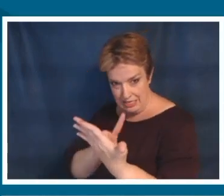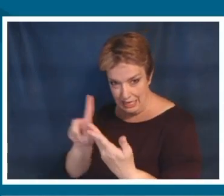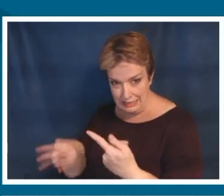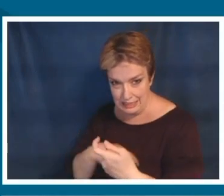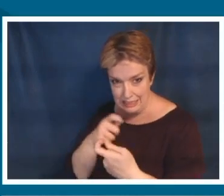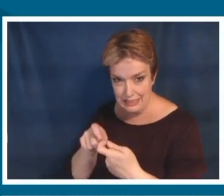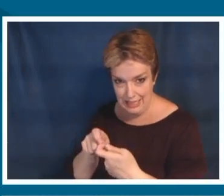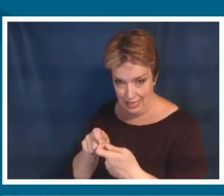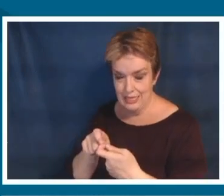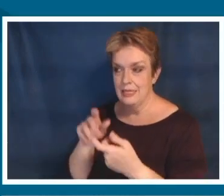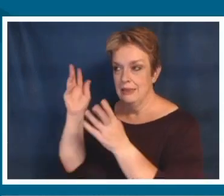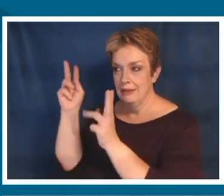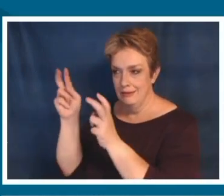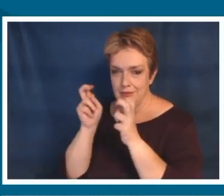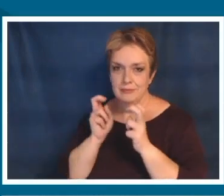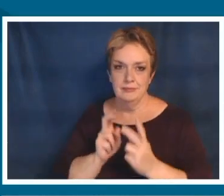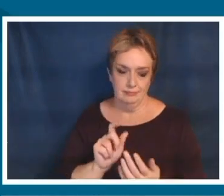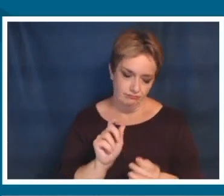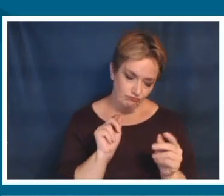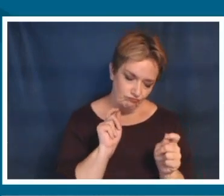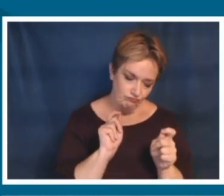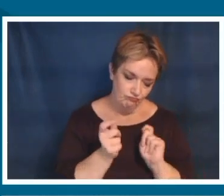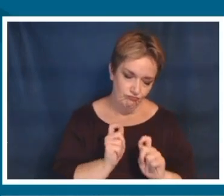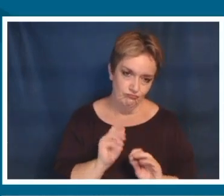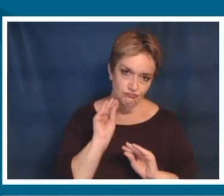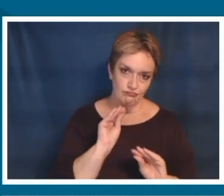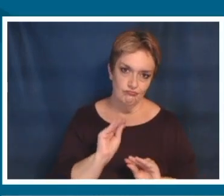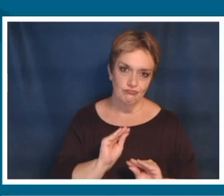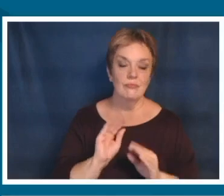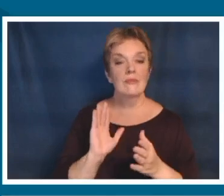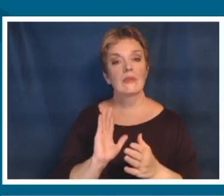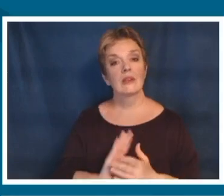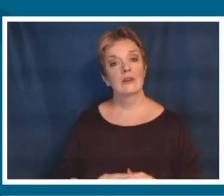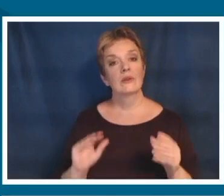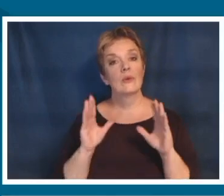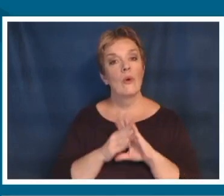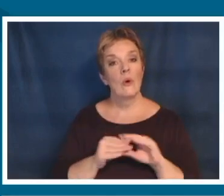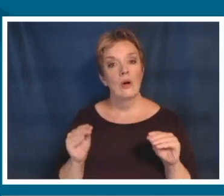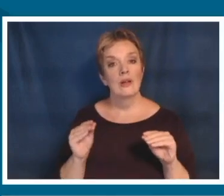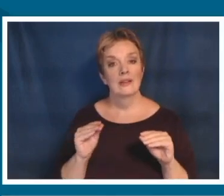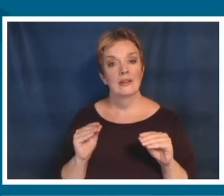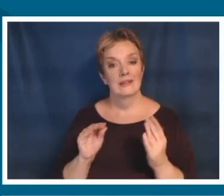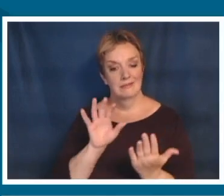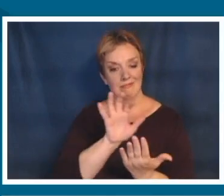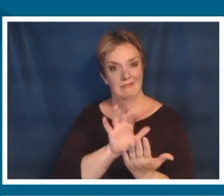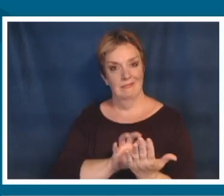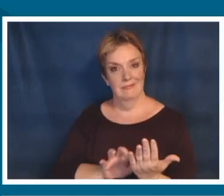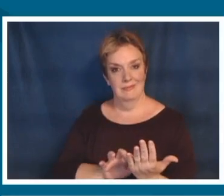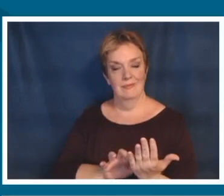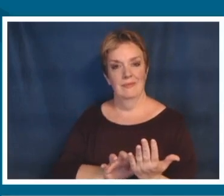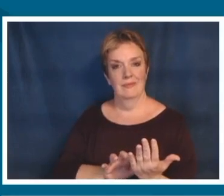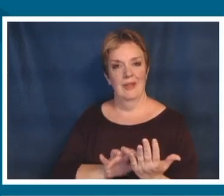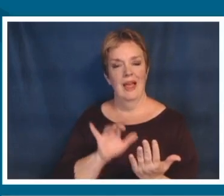and she puts stories on them that are very